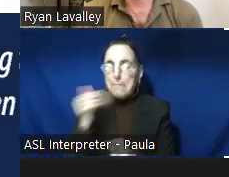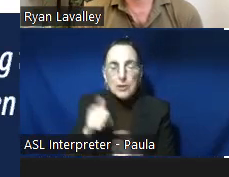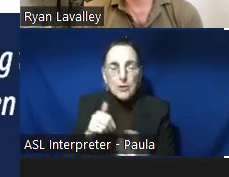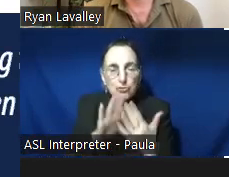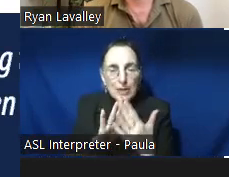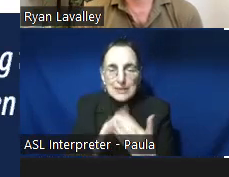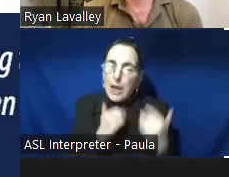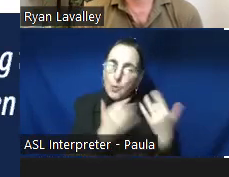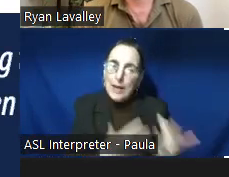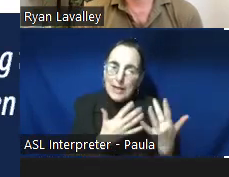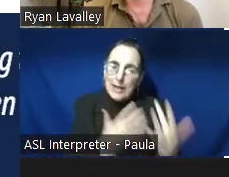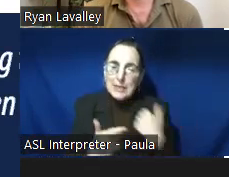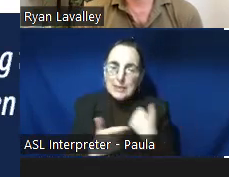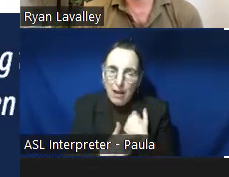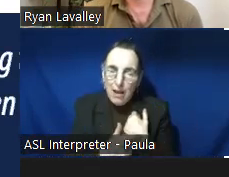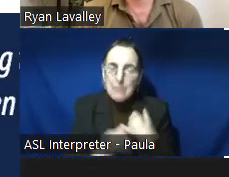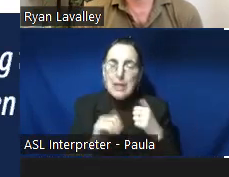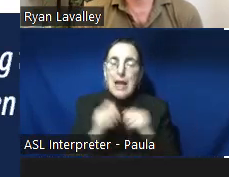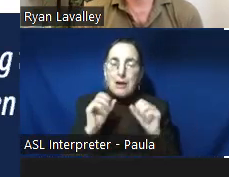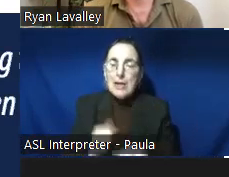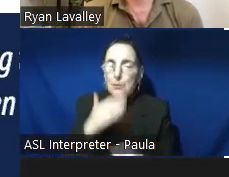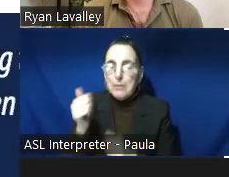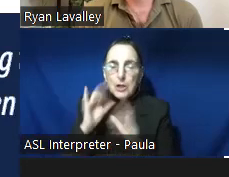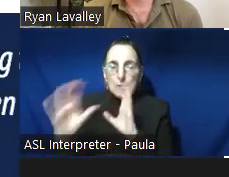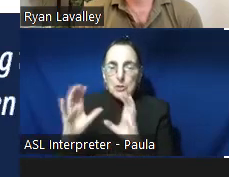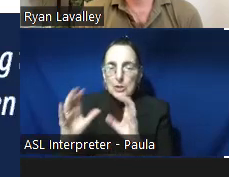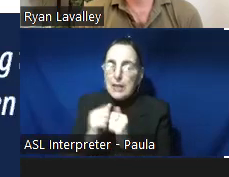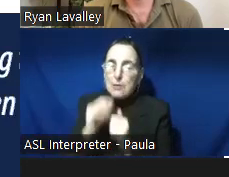and the ways that we can better communicate with homeowners about the sheer amount of